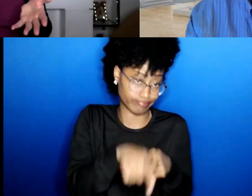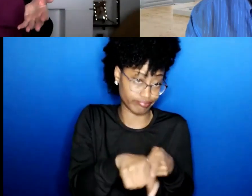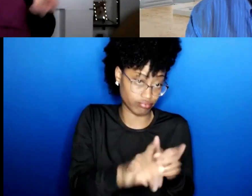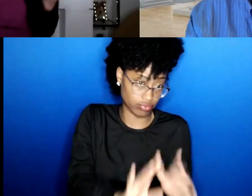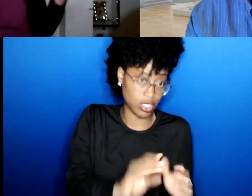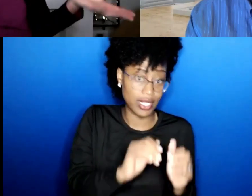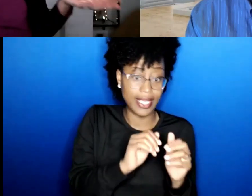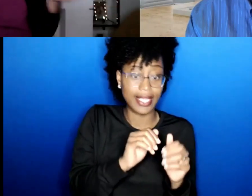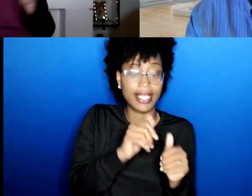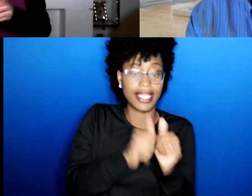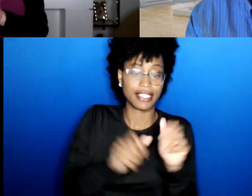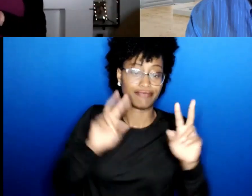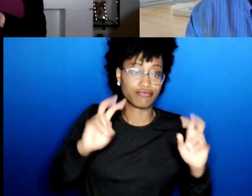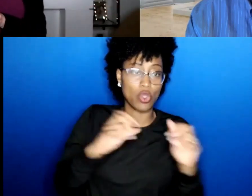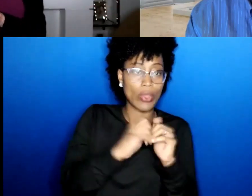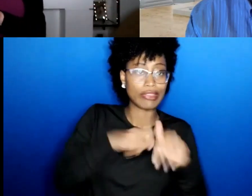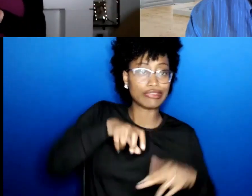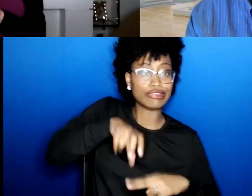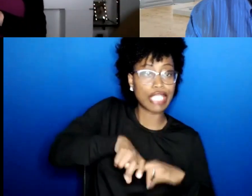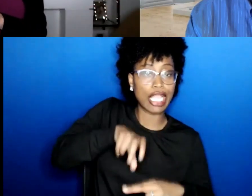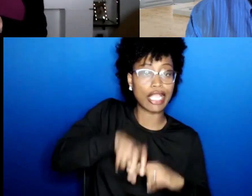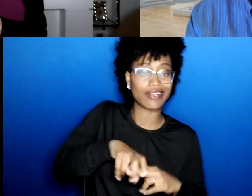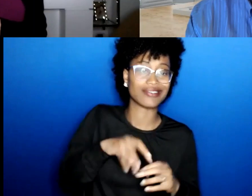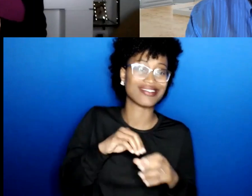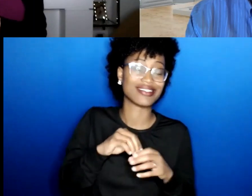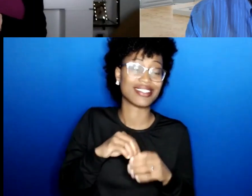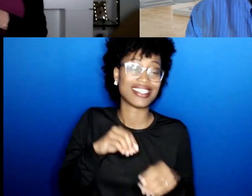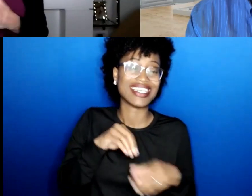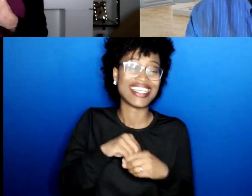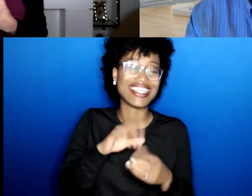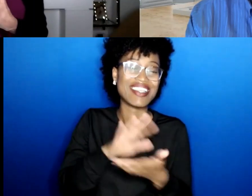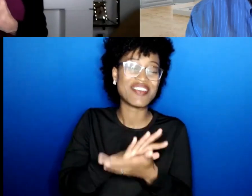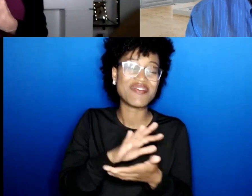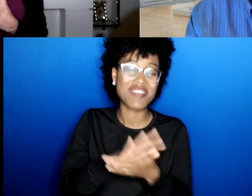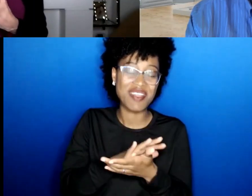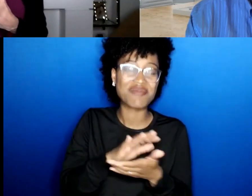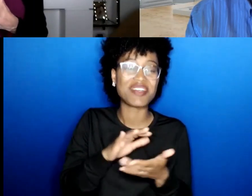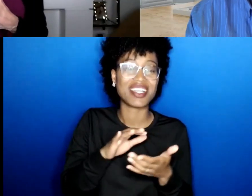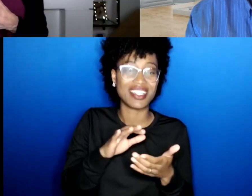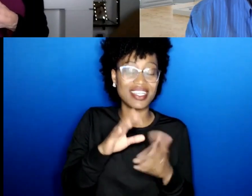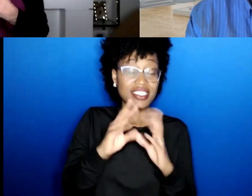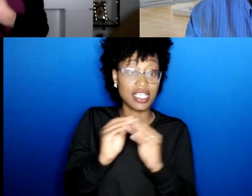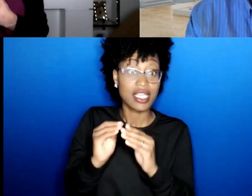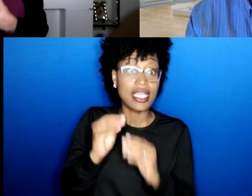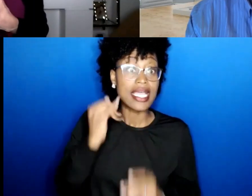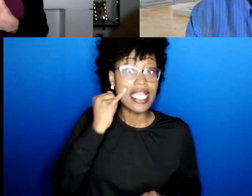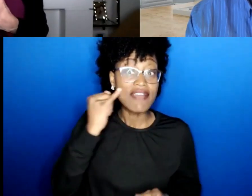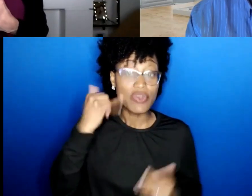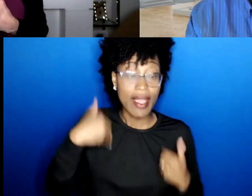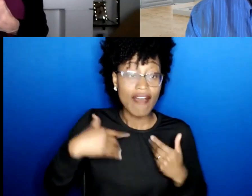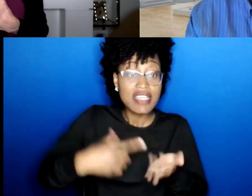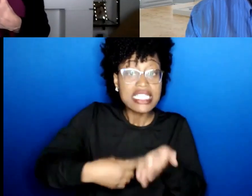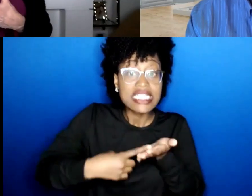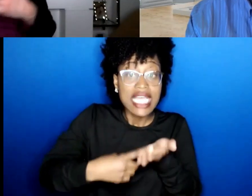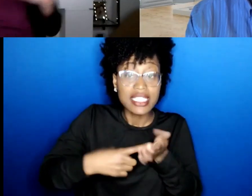06:25:44 In a paper session, sometimes a discussant. If you are doing a poster presentation, just